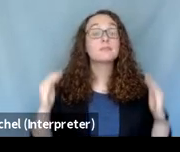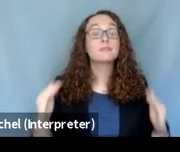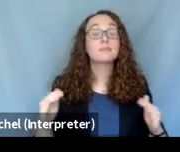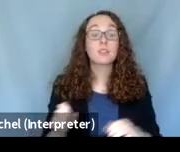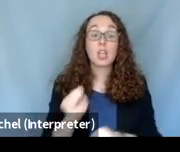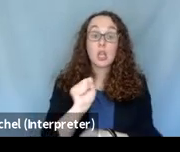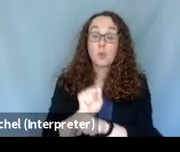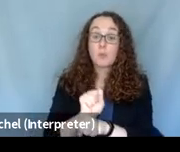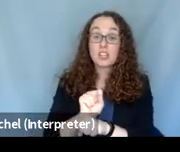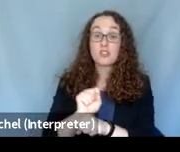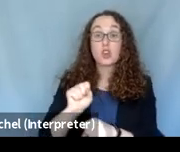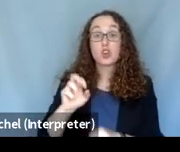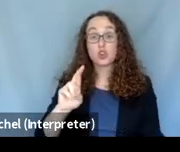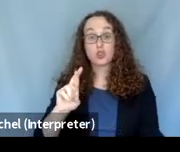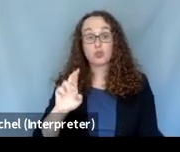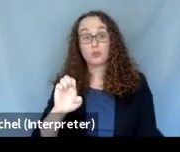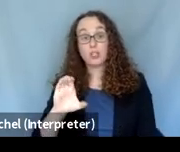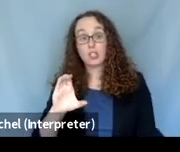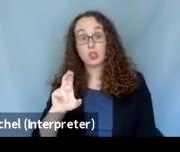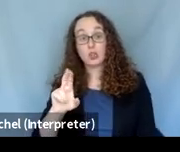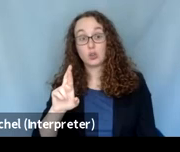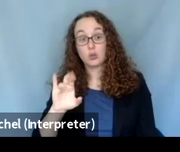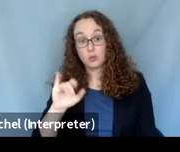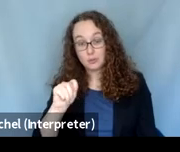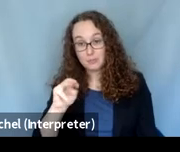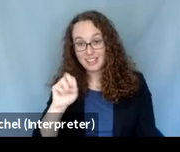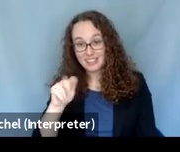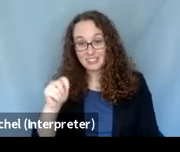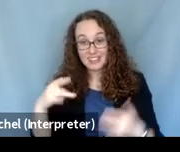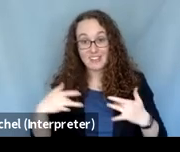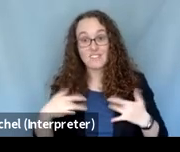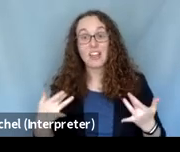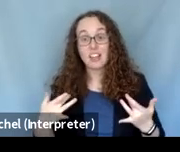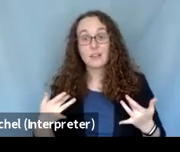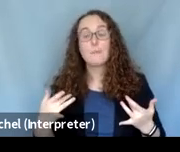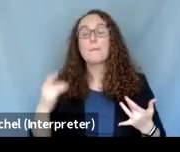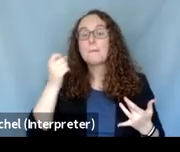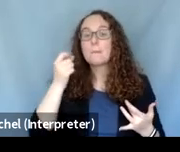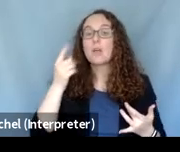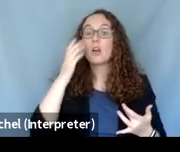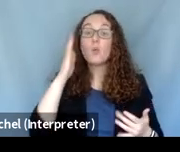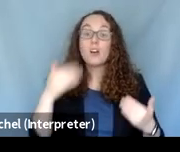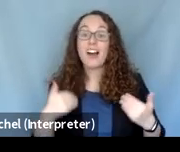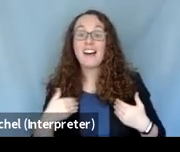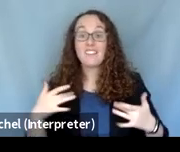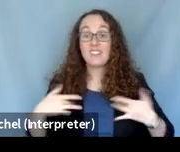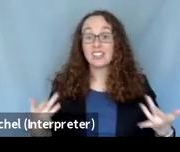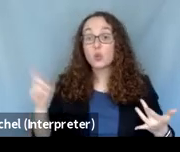we're scheduling events as we speak and they will be virtual this year, of course. Please